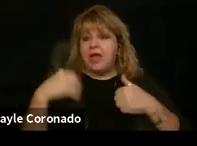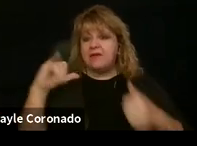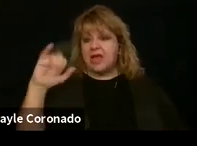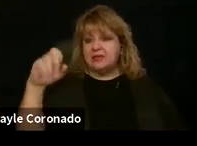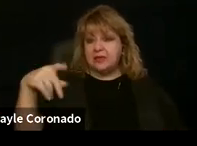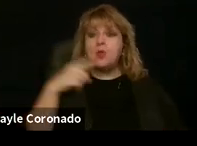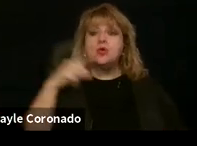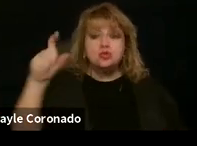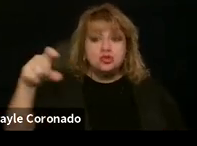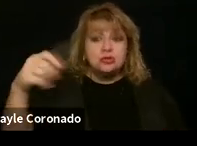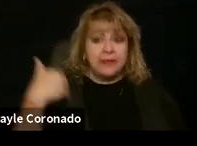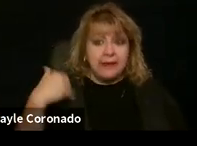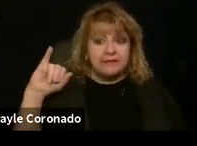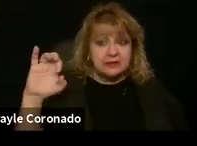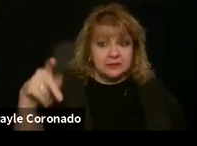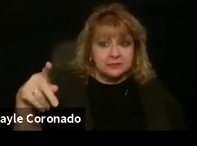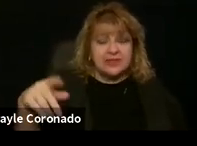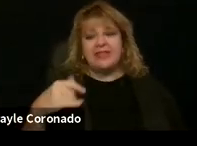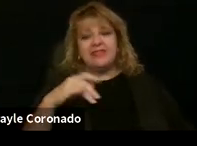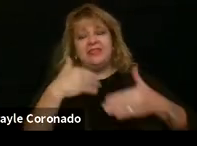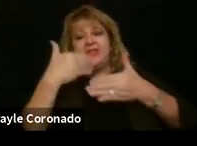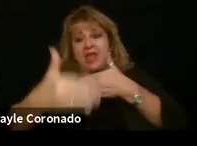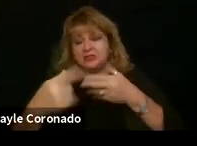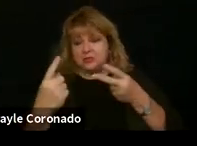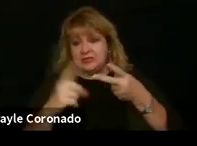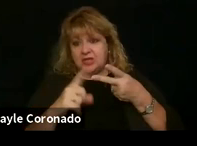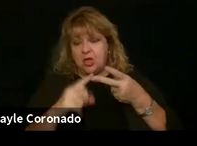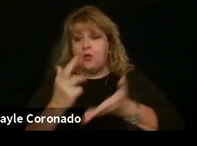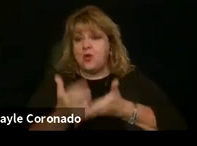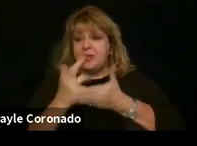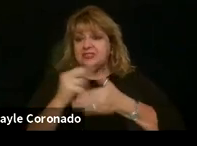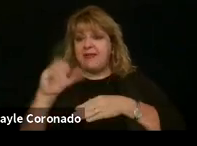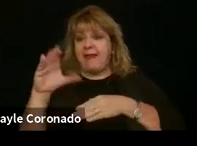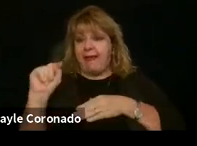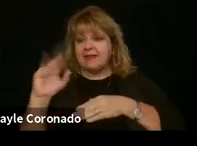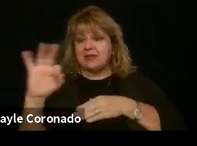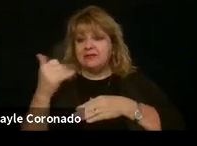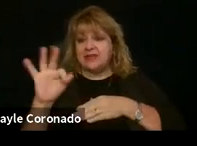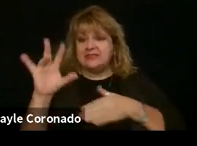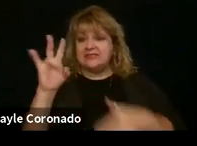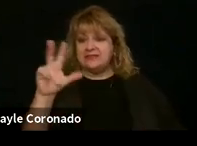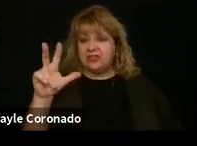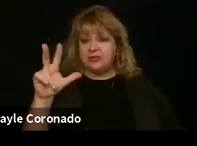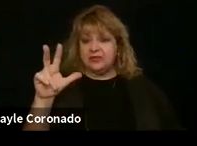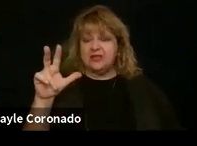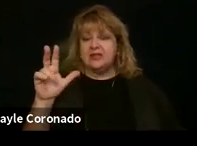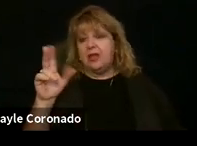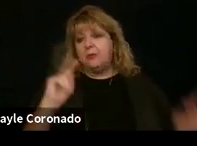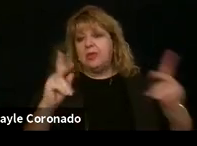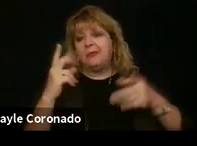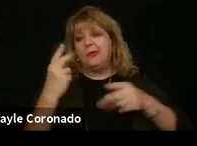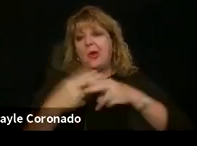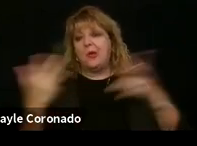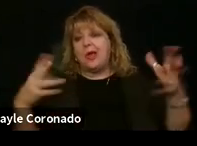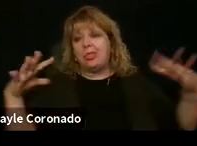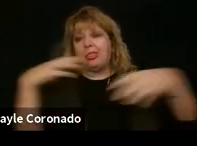The other one and this is a bit of a mouthful, is the Rehabilitation Act of 1973 that people just call the Rehab Act.